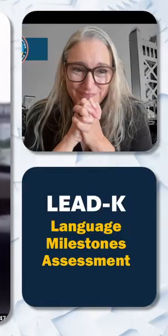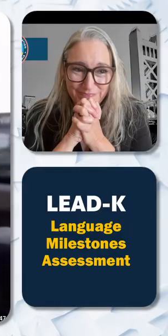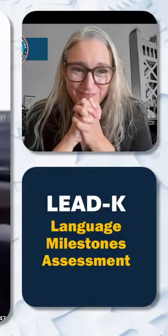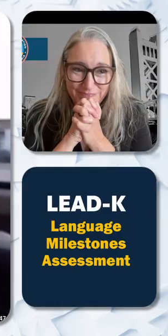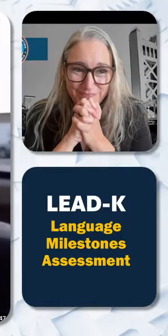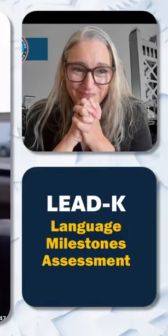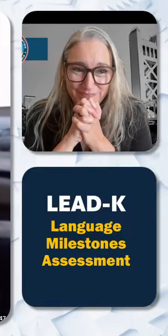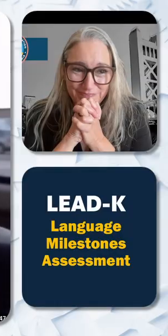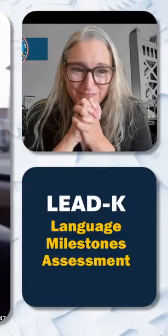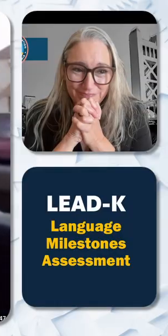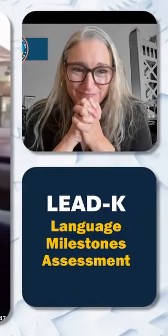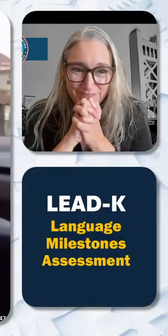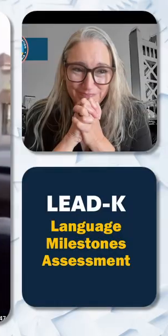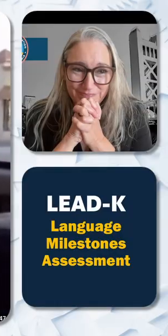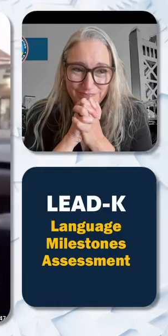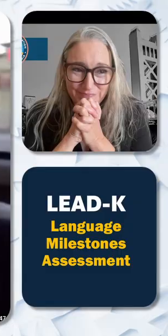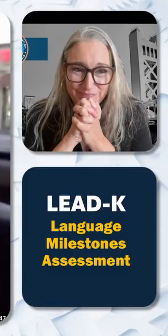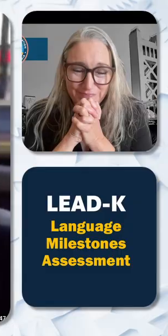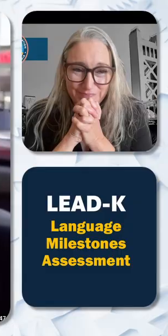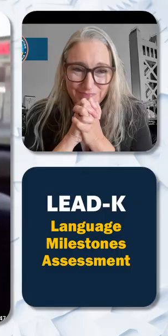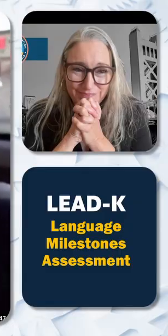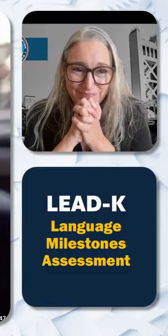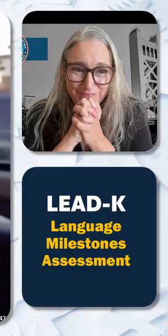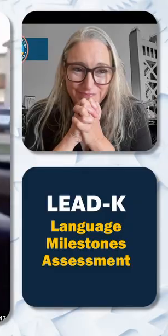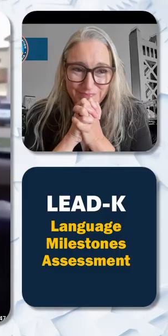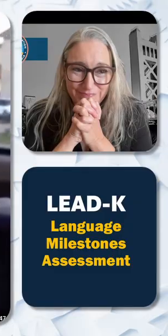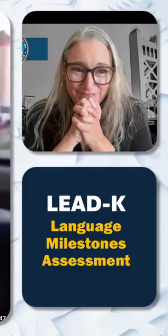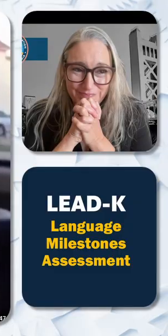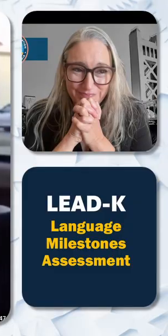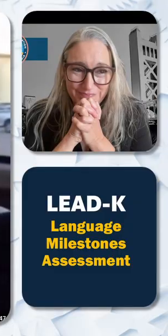get his parents’ attention. Travis: “A propeller.